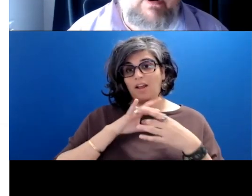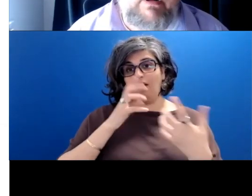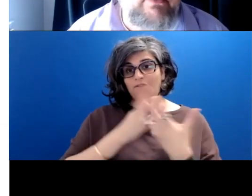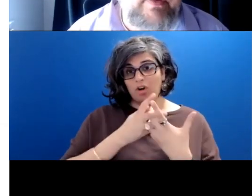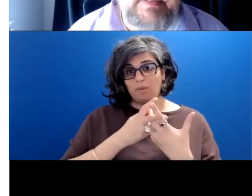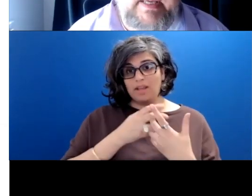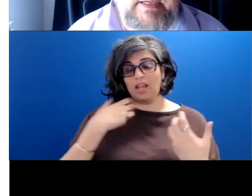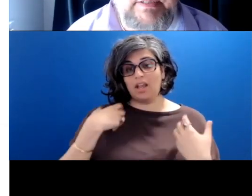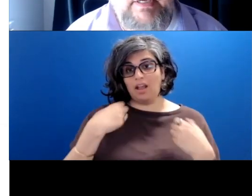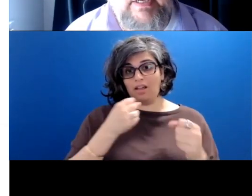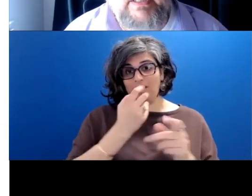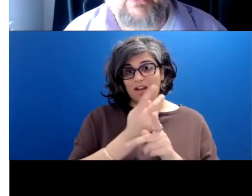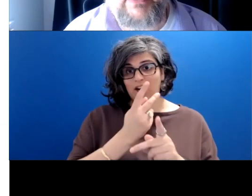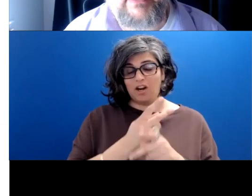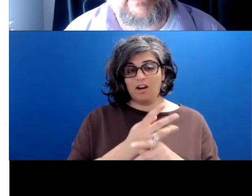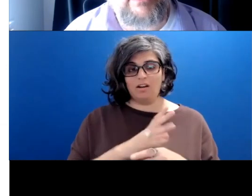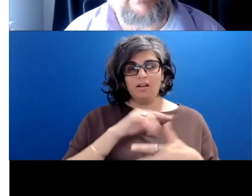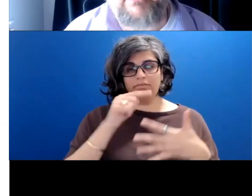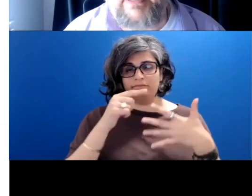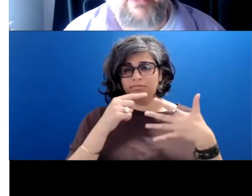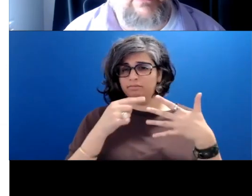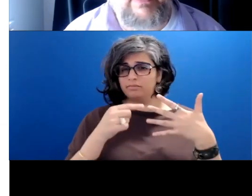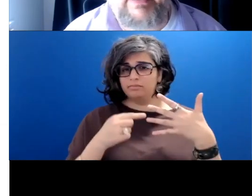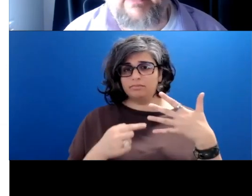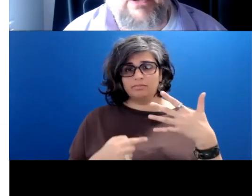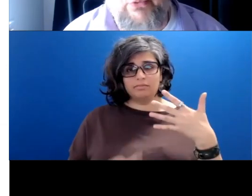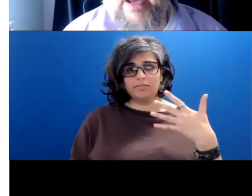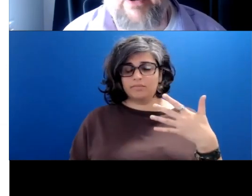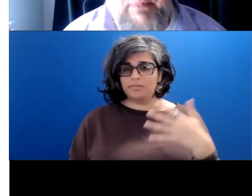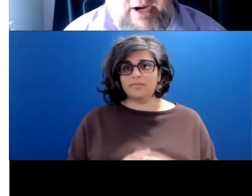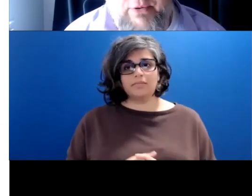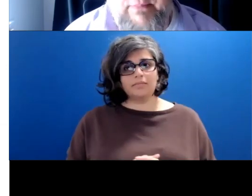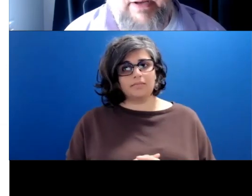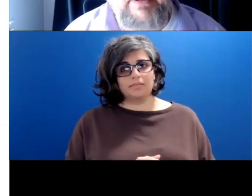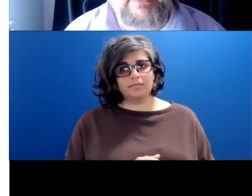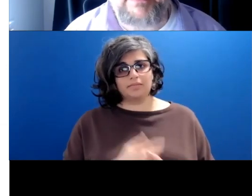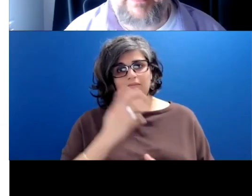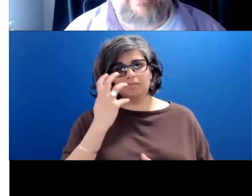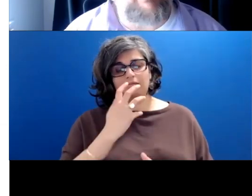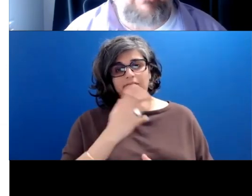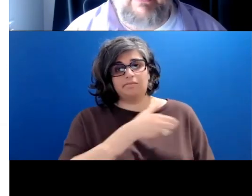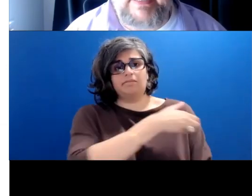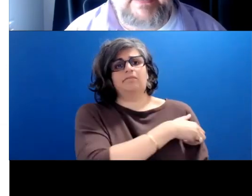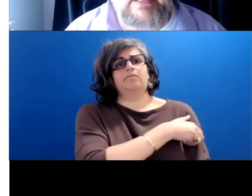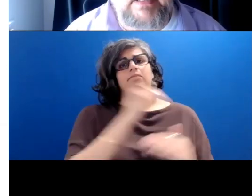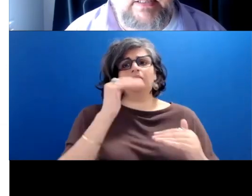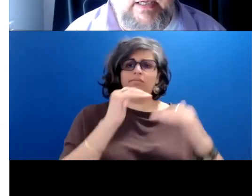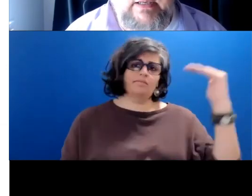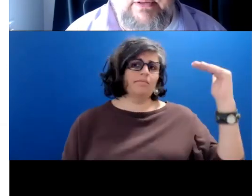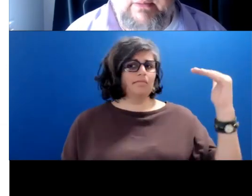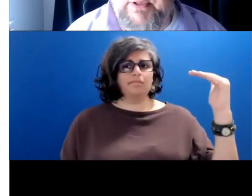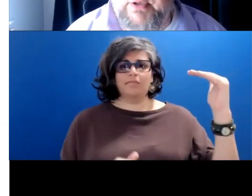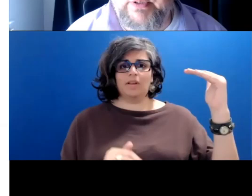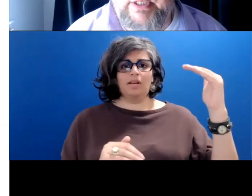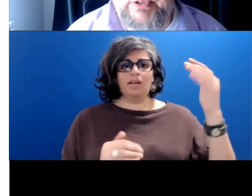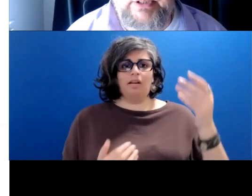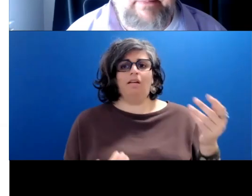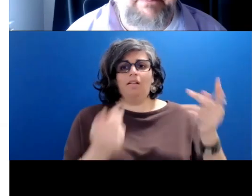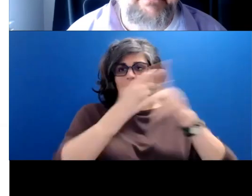All of these things create, you know, greater power imbalance then already exists in a therapeutic relationship.